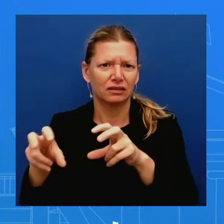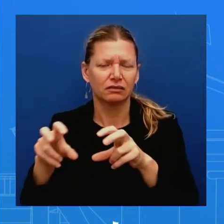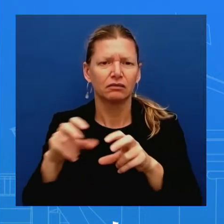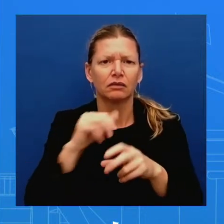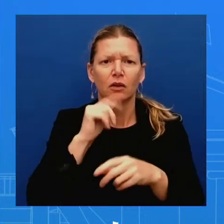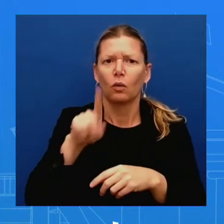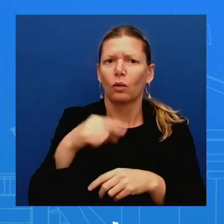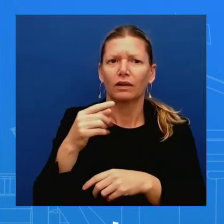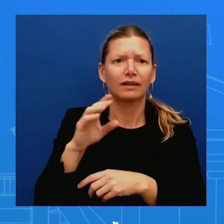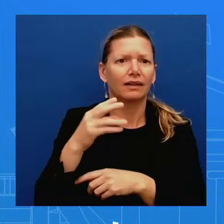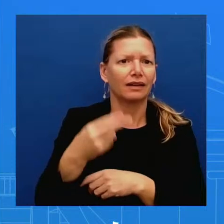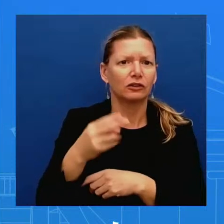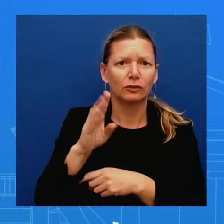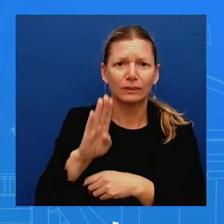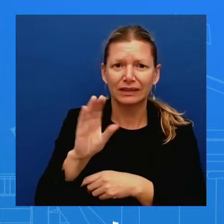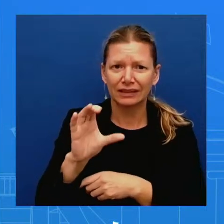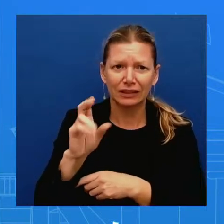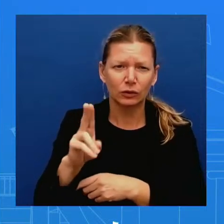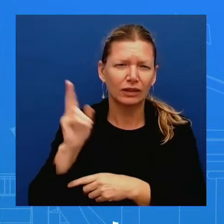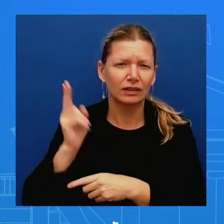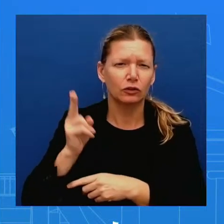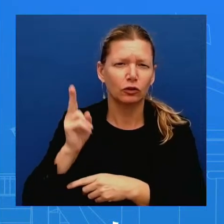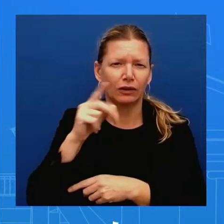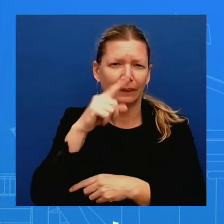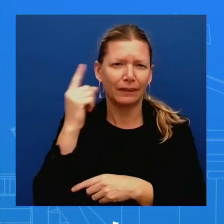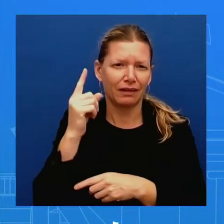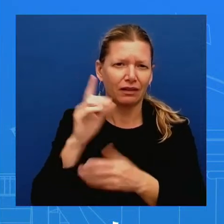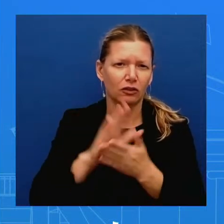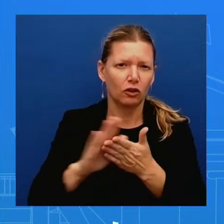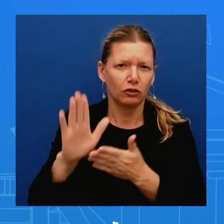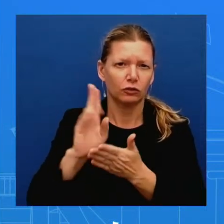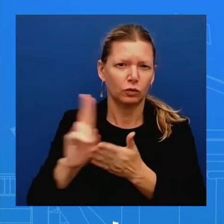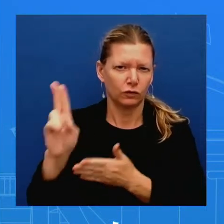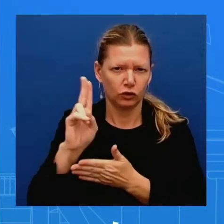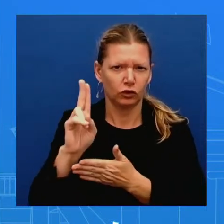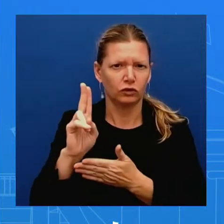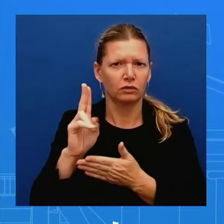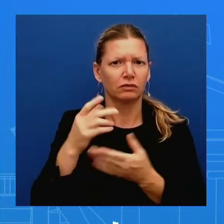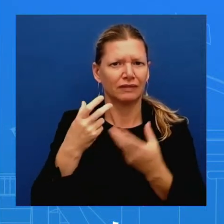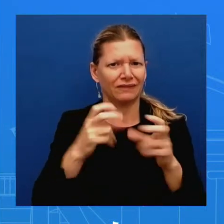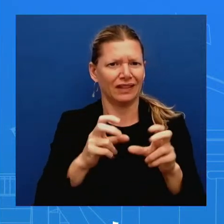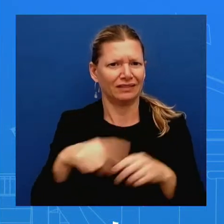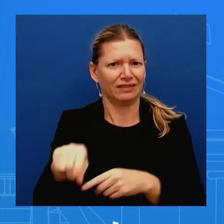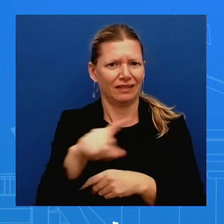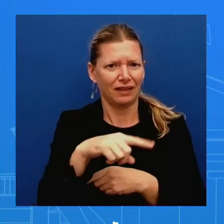Title One schools are receiving $130 billion in -- in funding for maintenance of equity requirements,